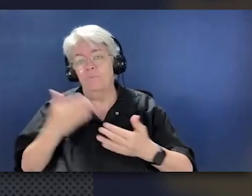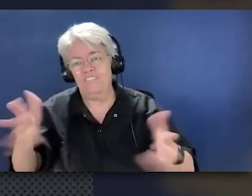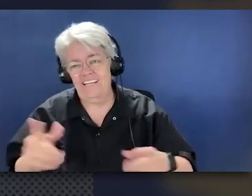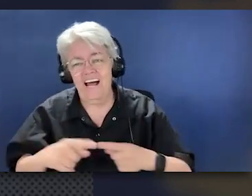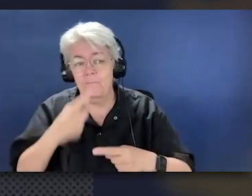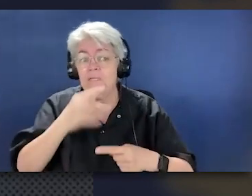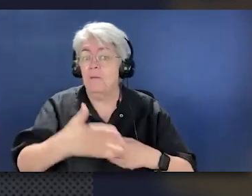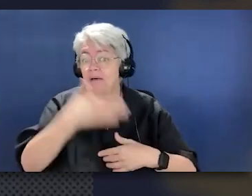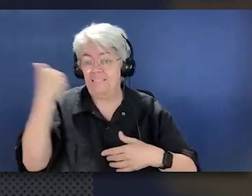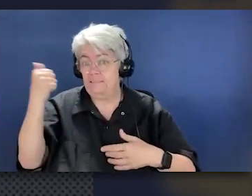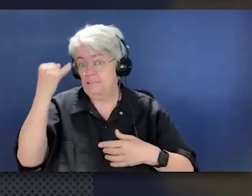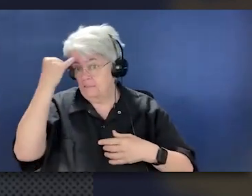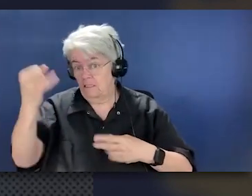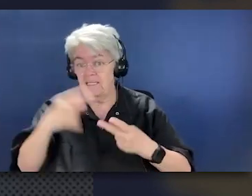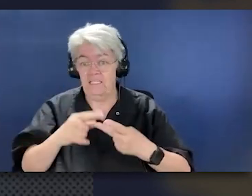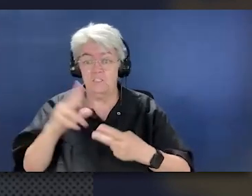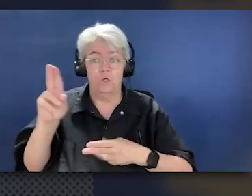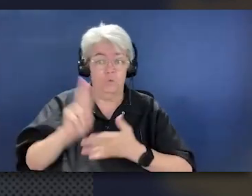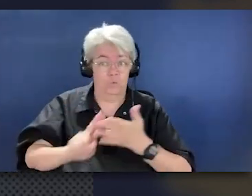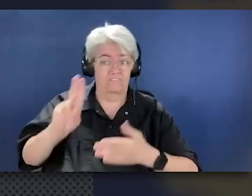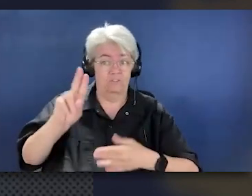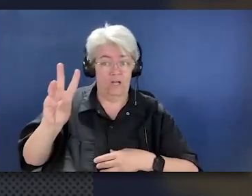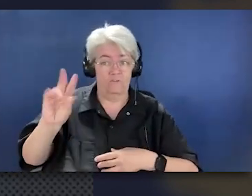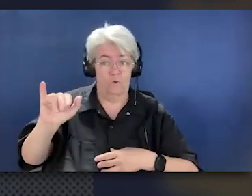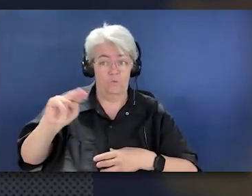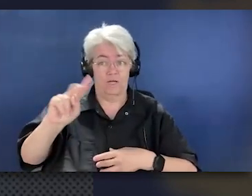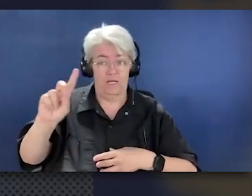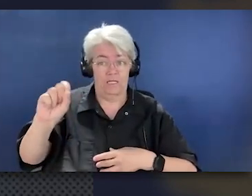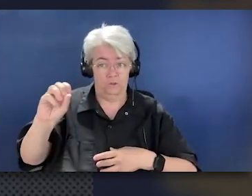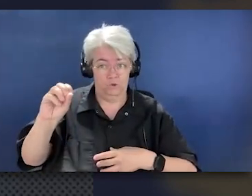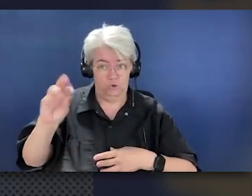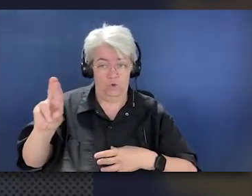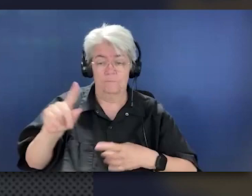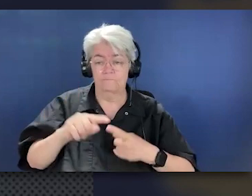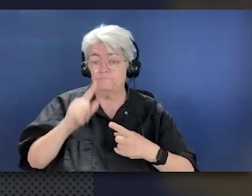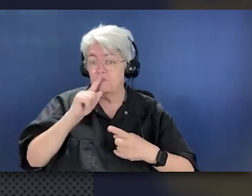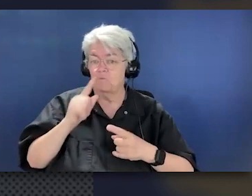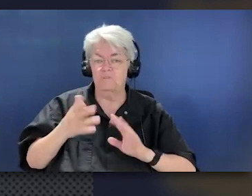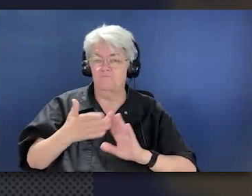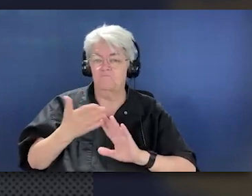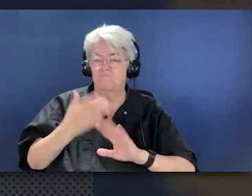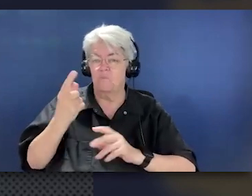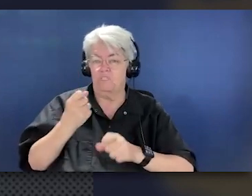for us at U Windsor to have—we’ve been running now for almost exactly a year—a community of